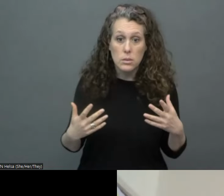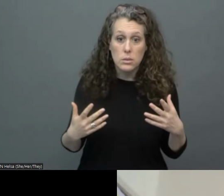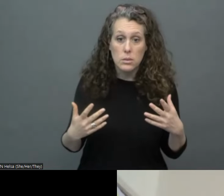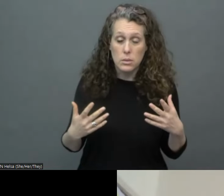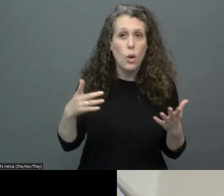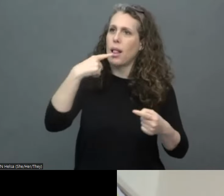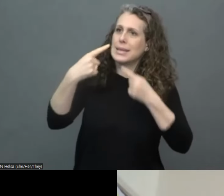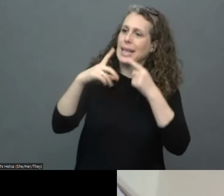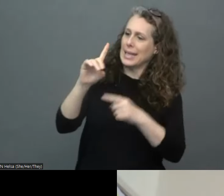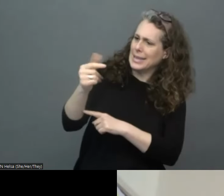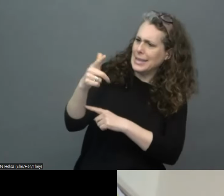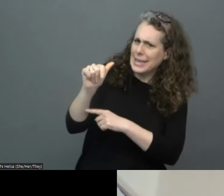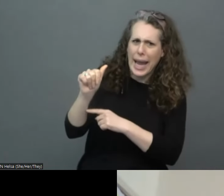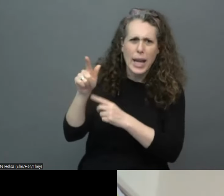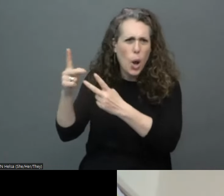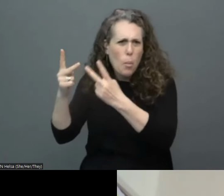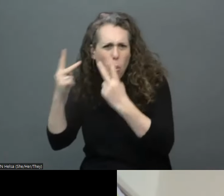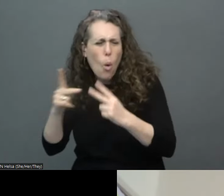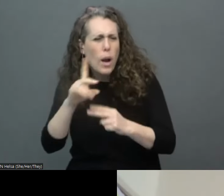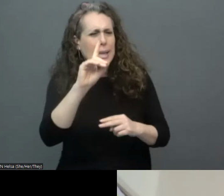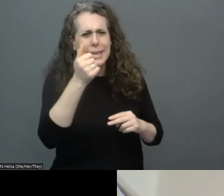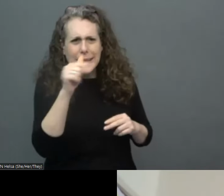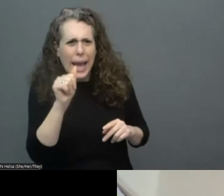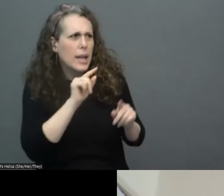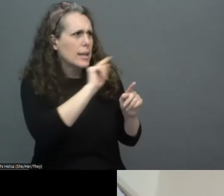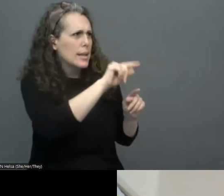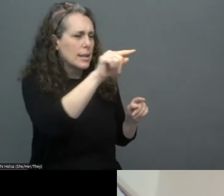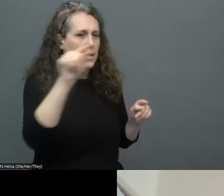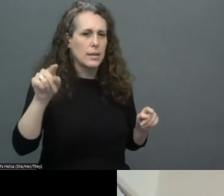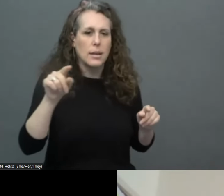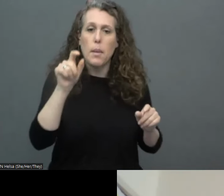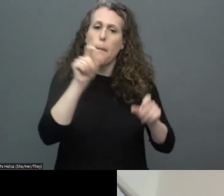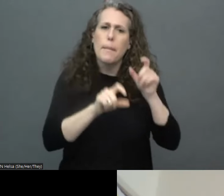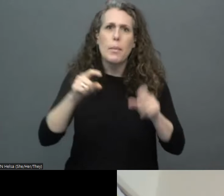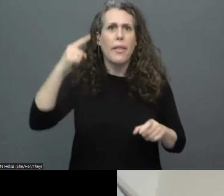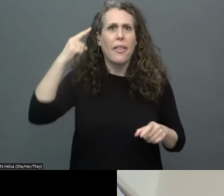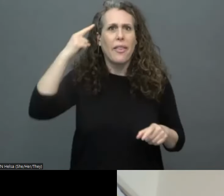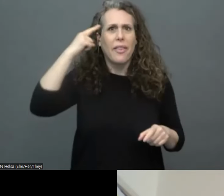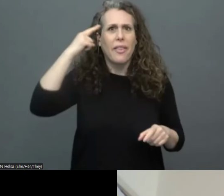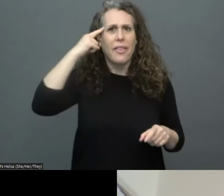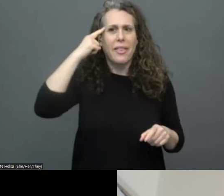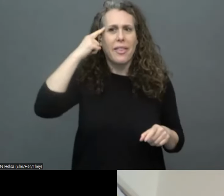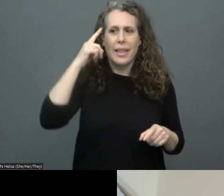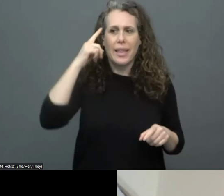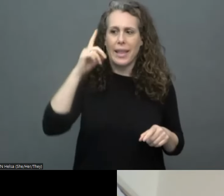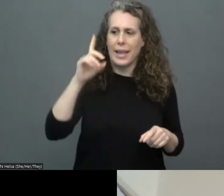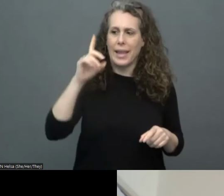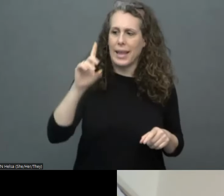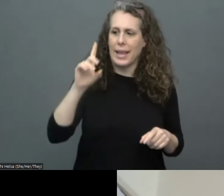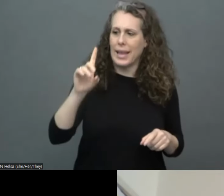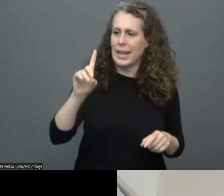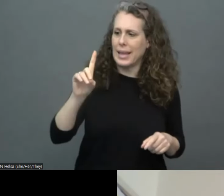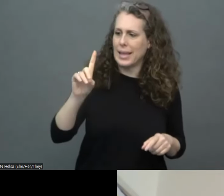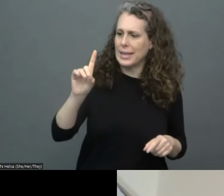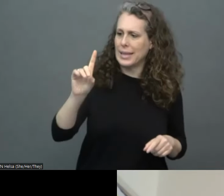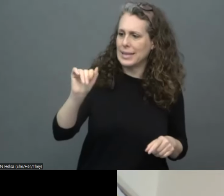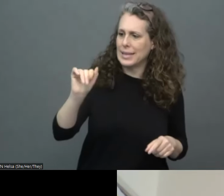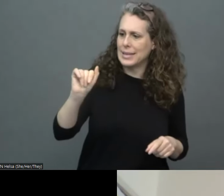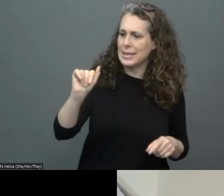But often people might equate data with number of persons with disabilities. So data for disability